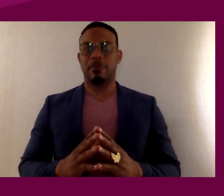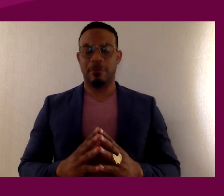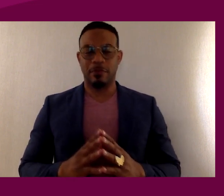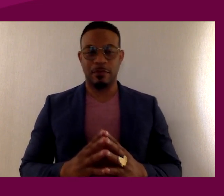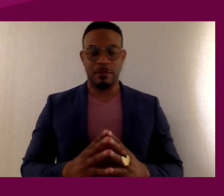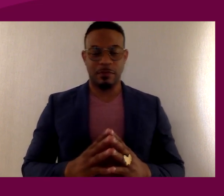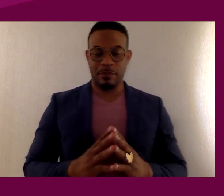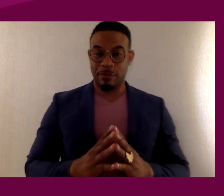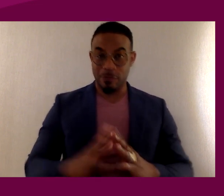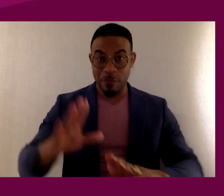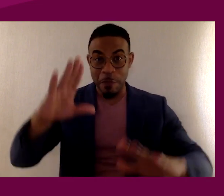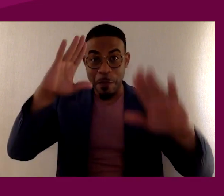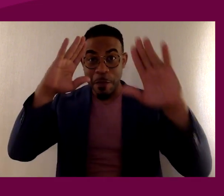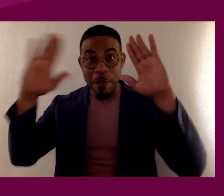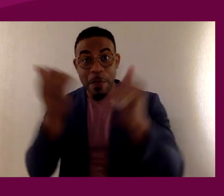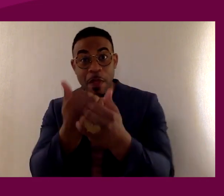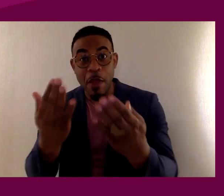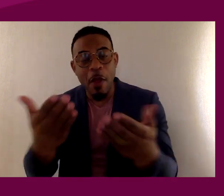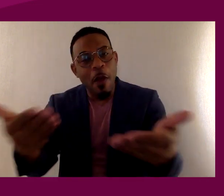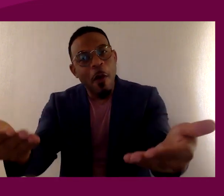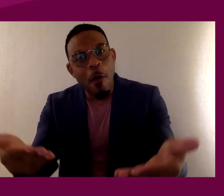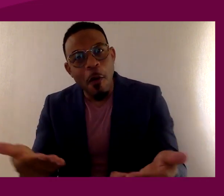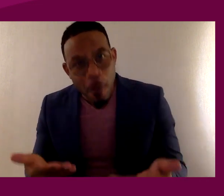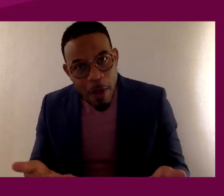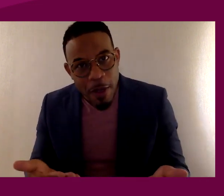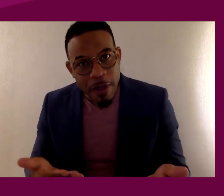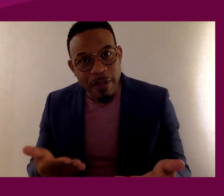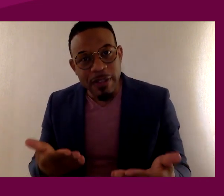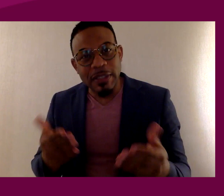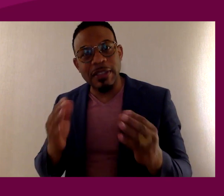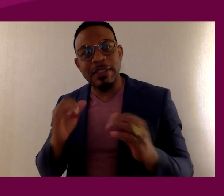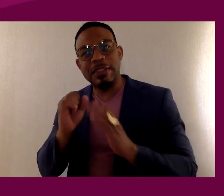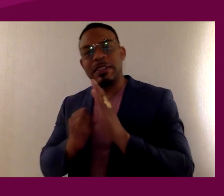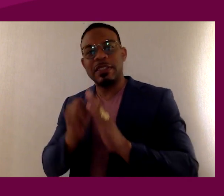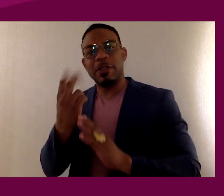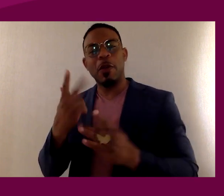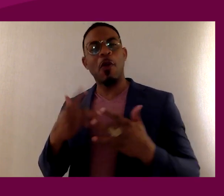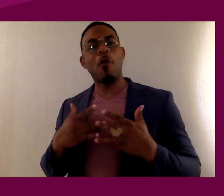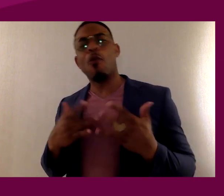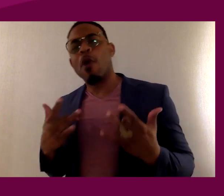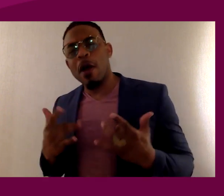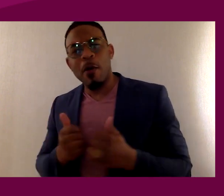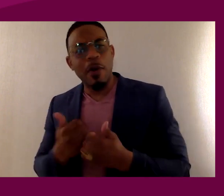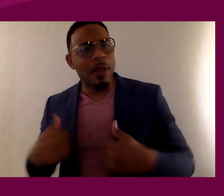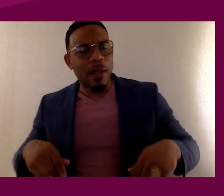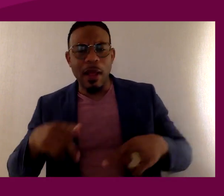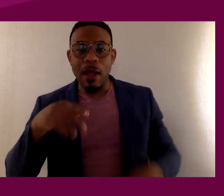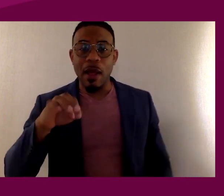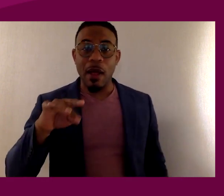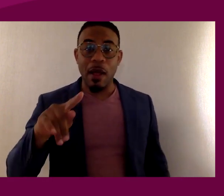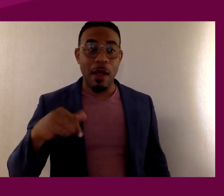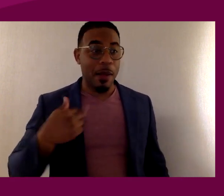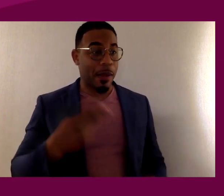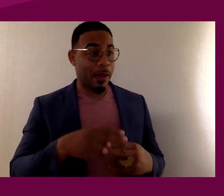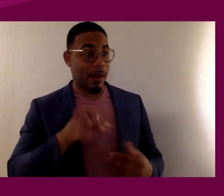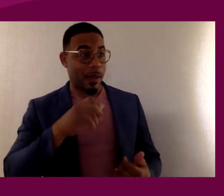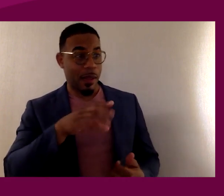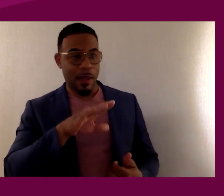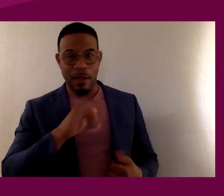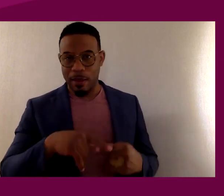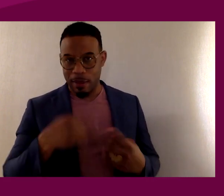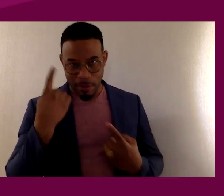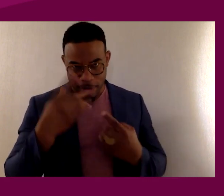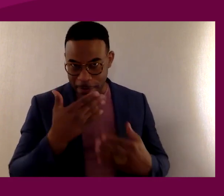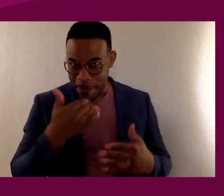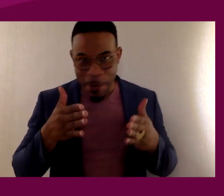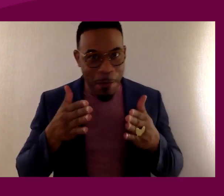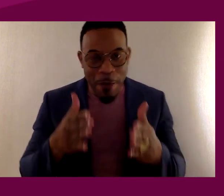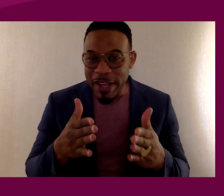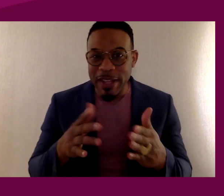and welcome to season three of the What's Up WID Podcast. My name is Ashley Inkumsah,